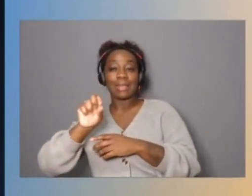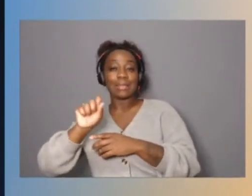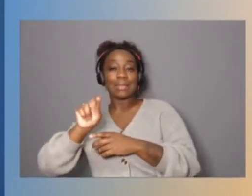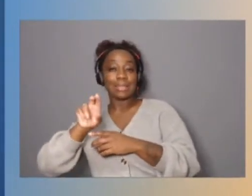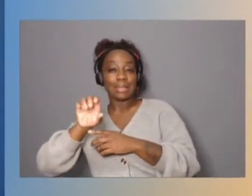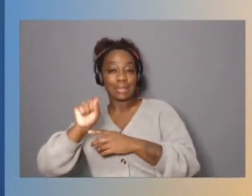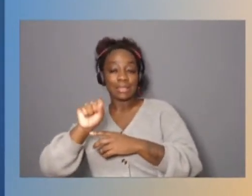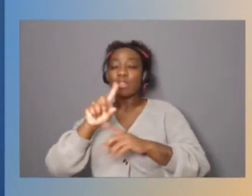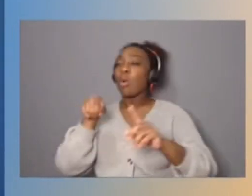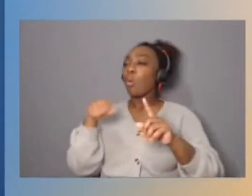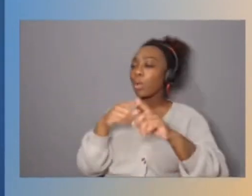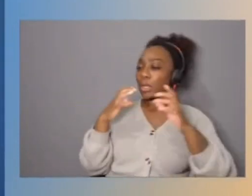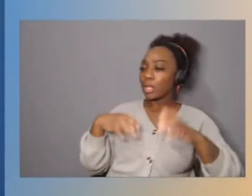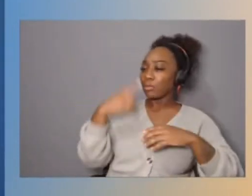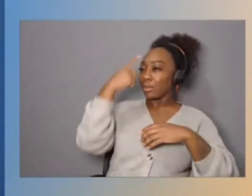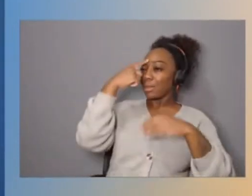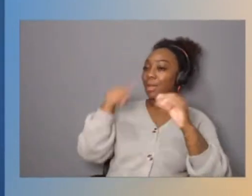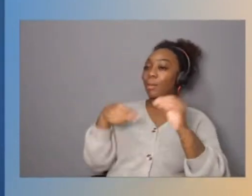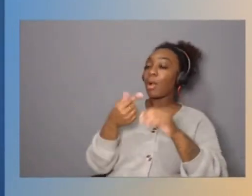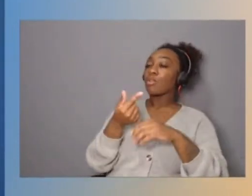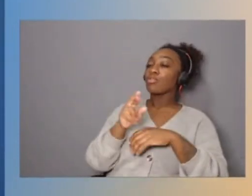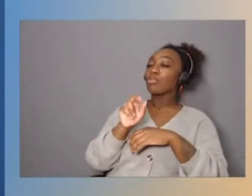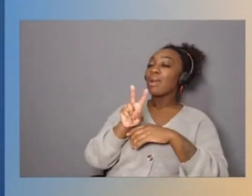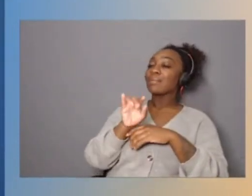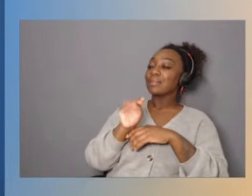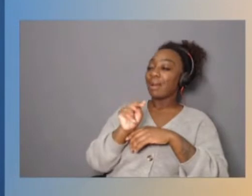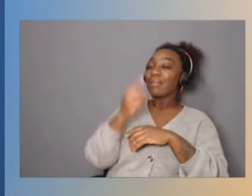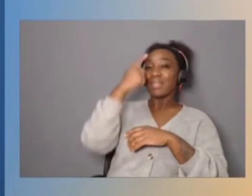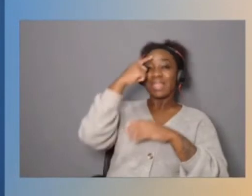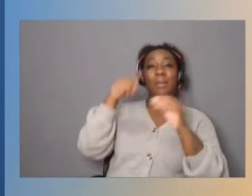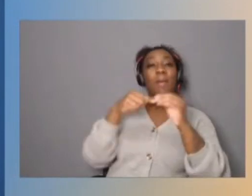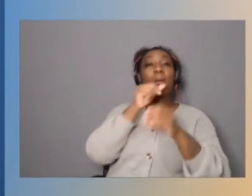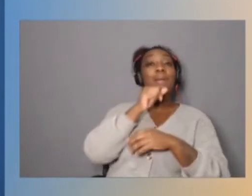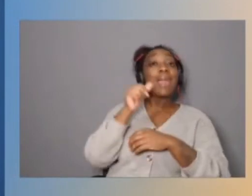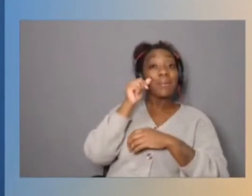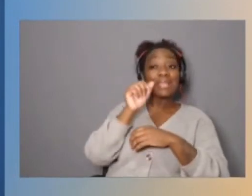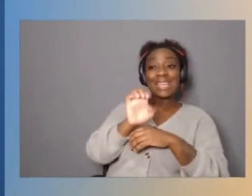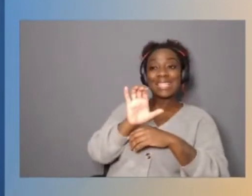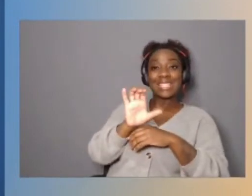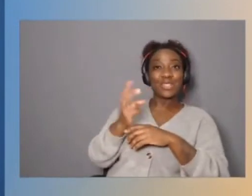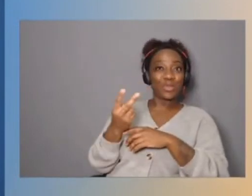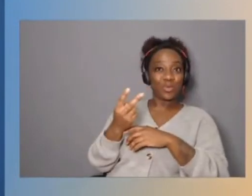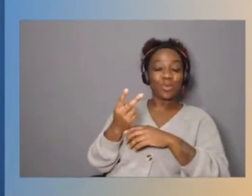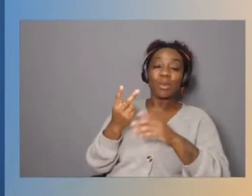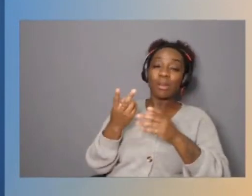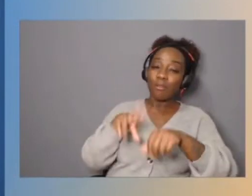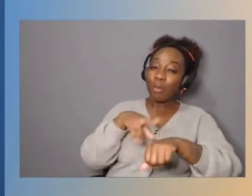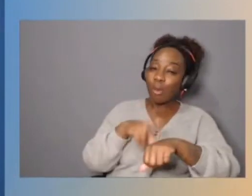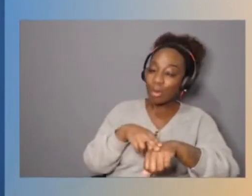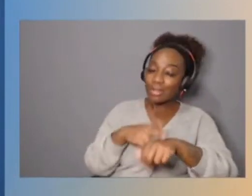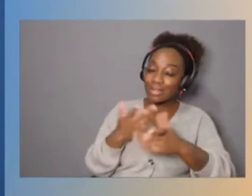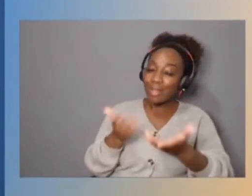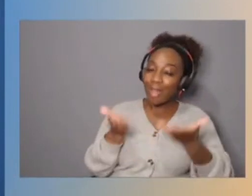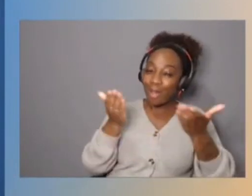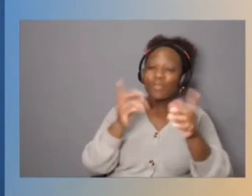they often think about Amazon EC2, which of course, Gravitons offered Amazon EC2, but can you also talk about managed services as well?